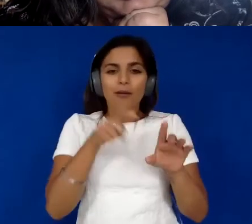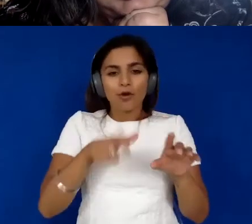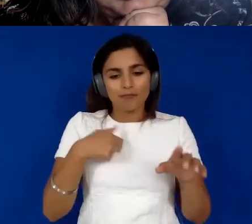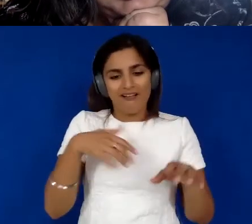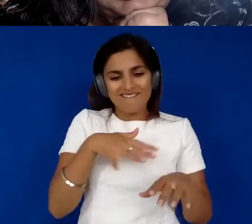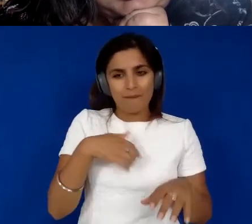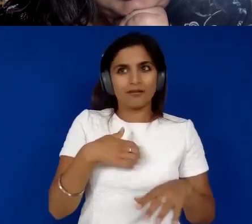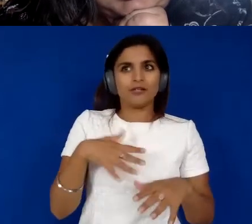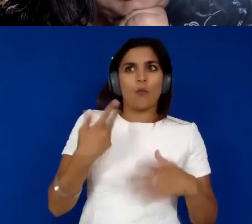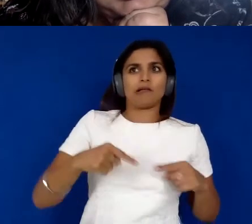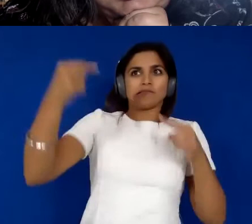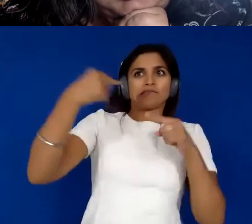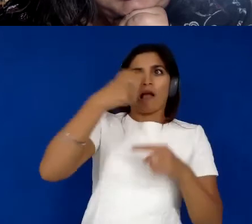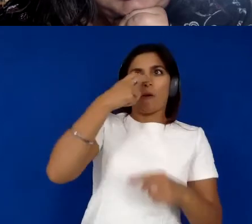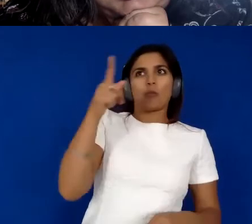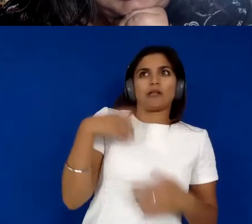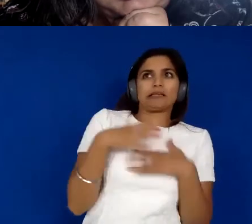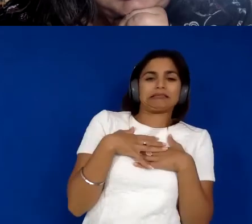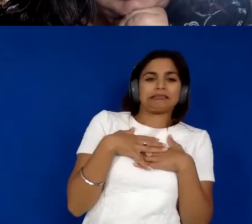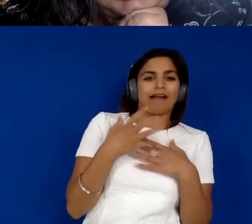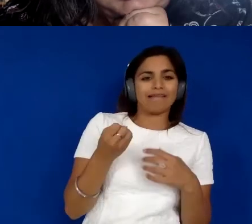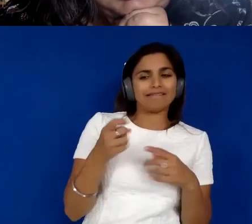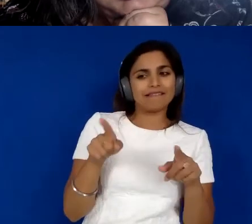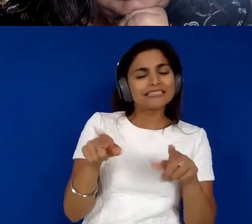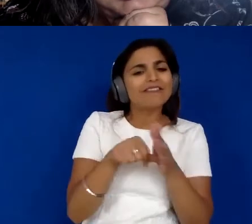and so on that can be a really difficult thing to tow as well and I know